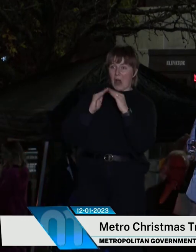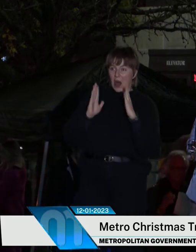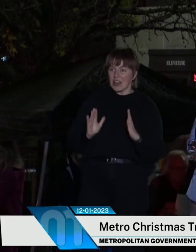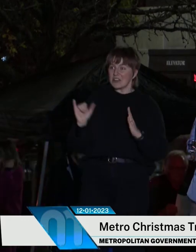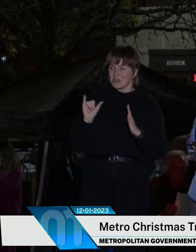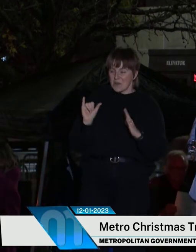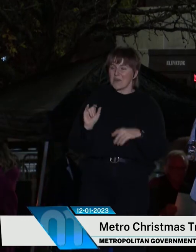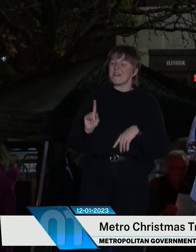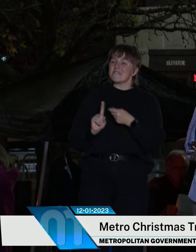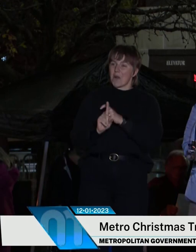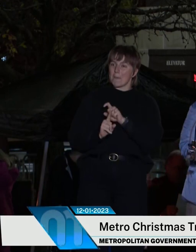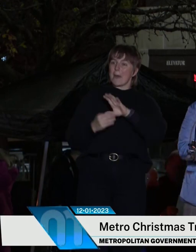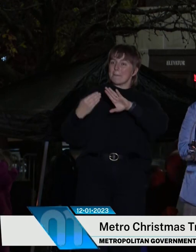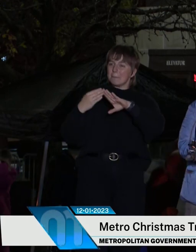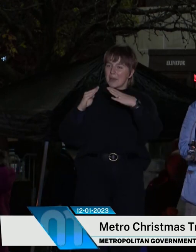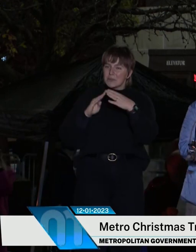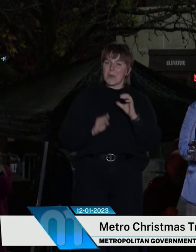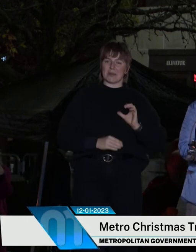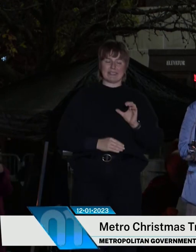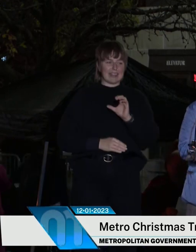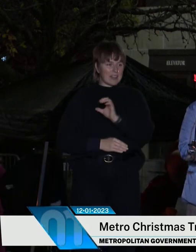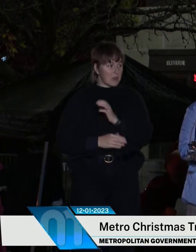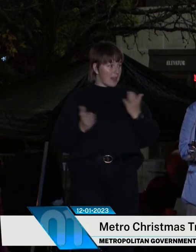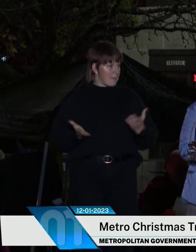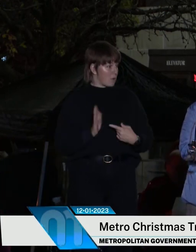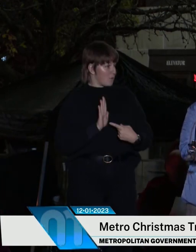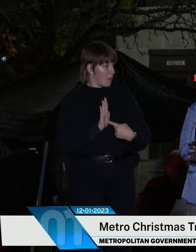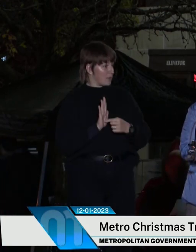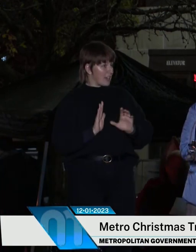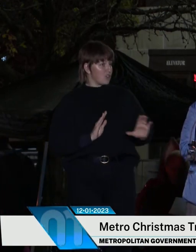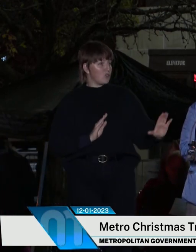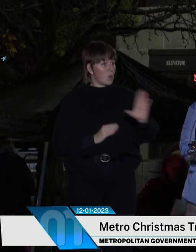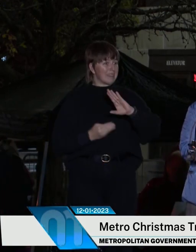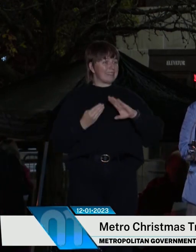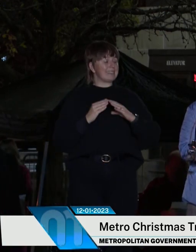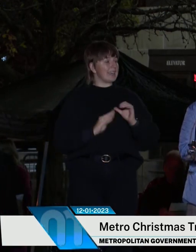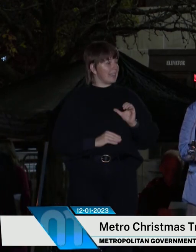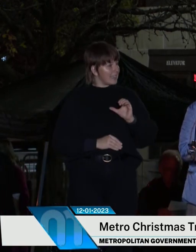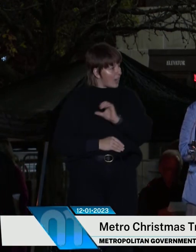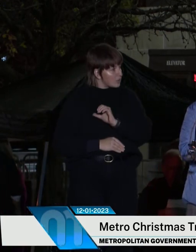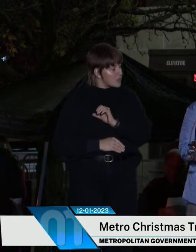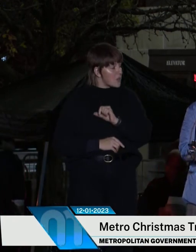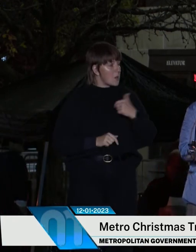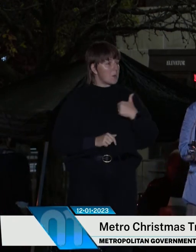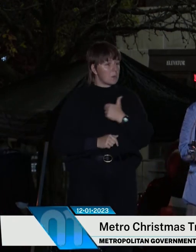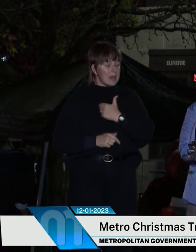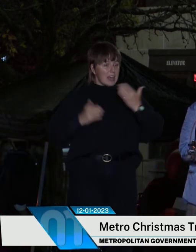TONIGHT. BUT ALSO WITH ALL MY COLLEAGUES FROM THE METRO COUNCIL. SO I AM HERE